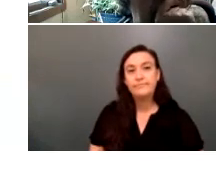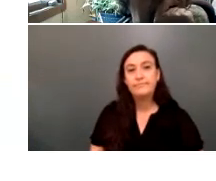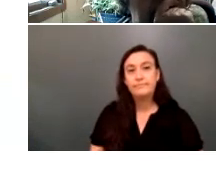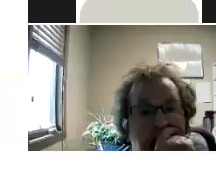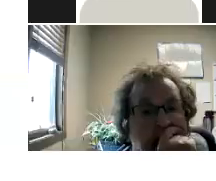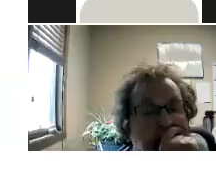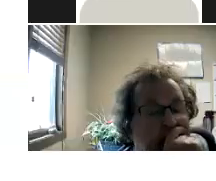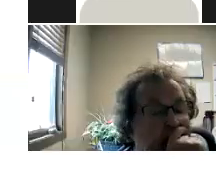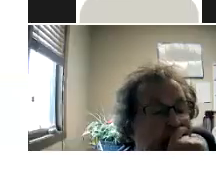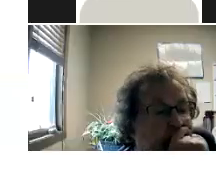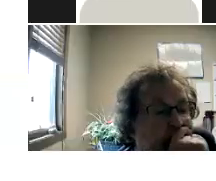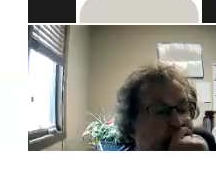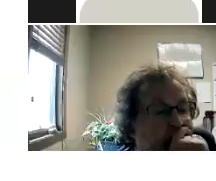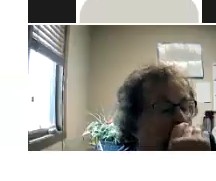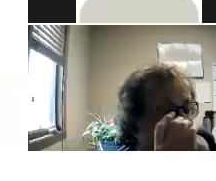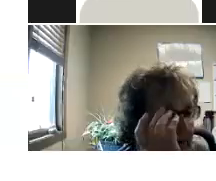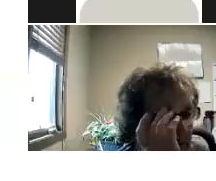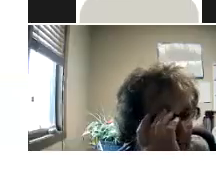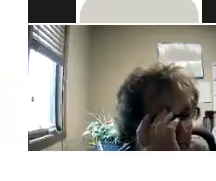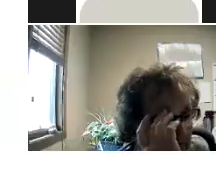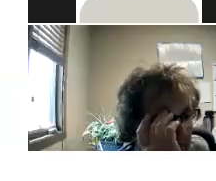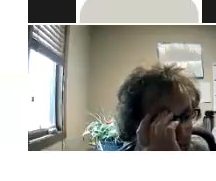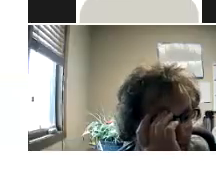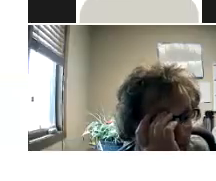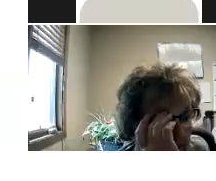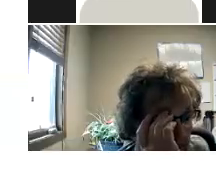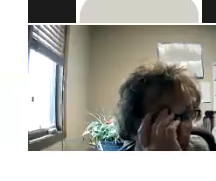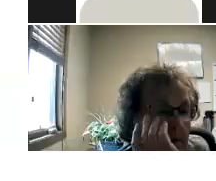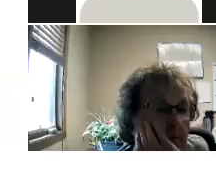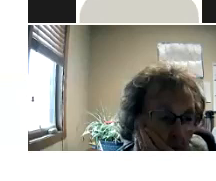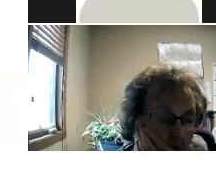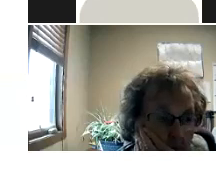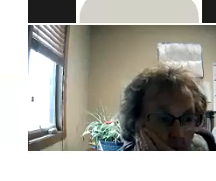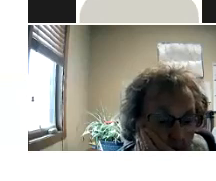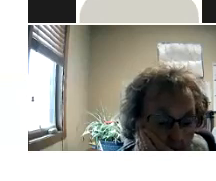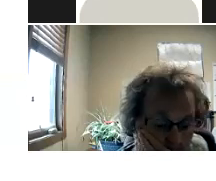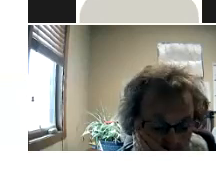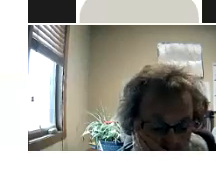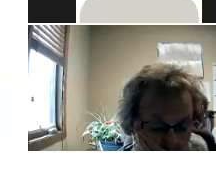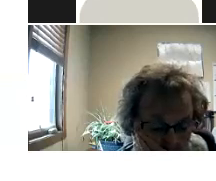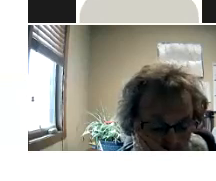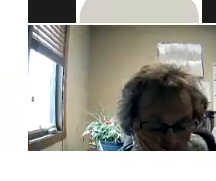Four years degree in nursing. For your degree in nursing, yet nursing would absolutely meet the